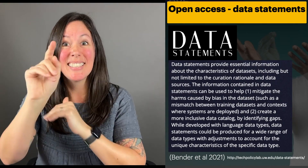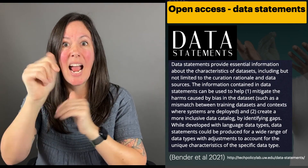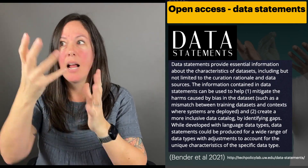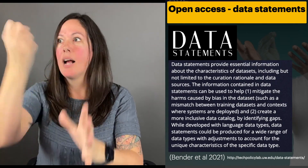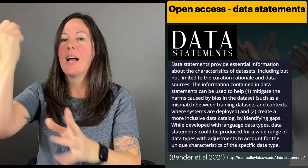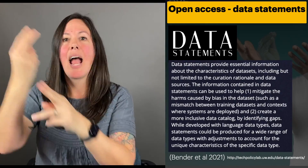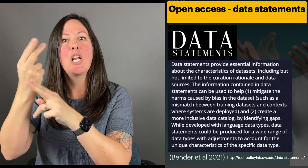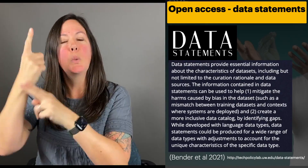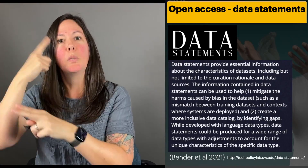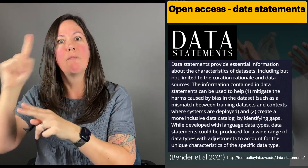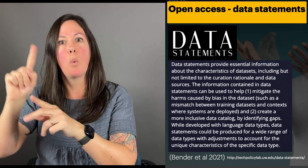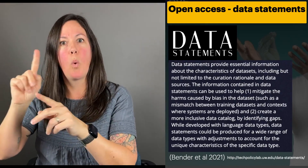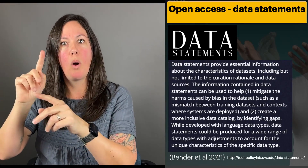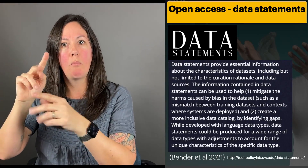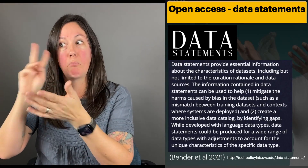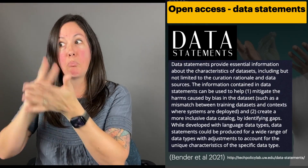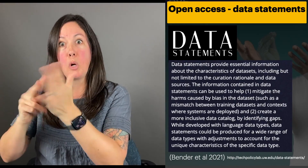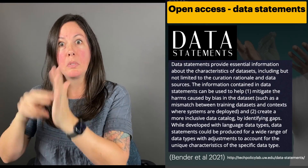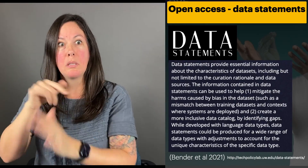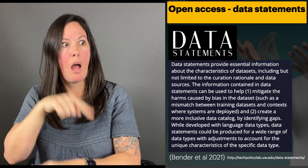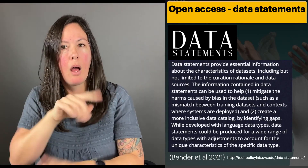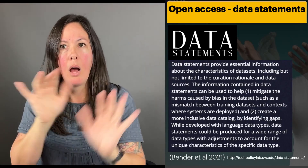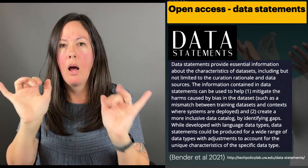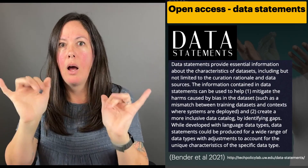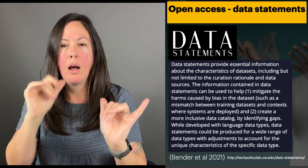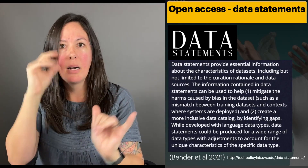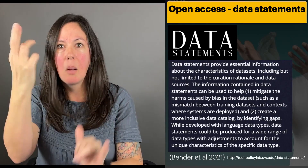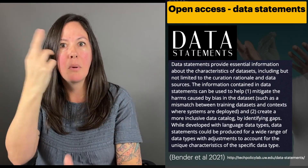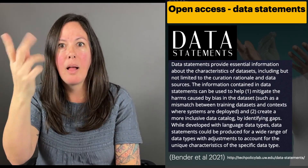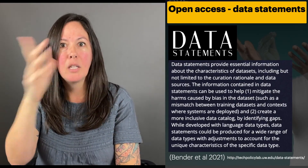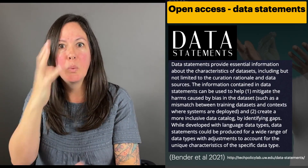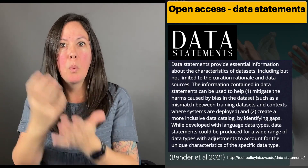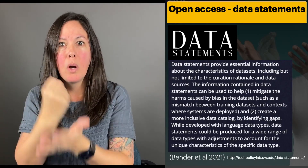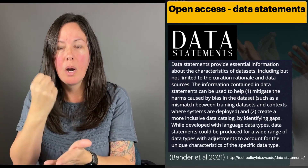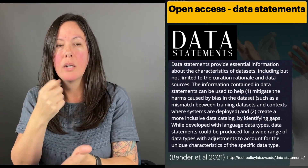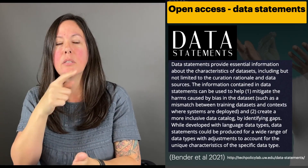group have recognized that people are